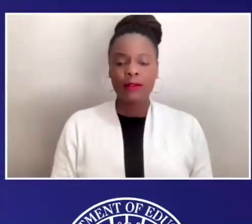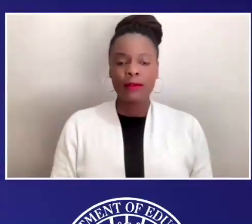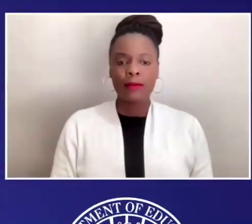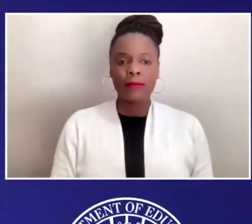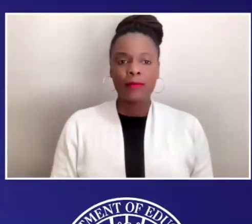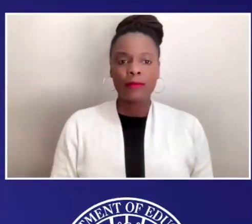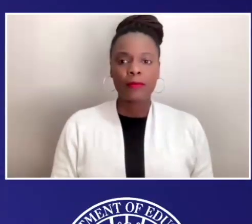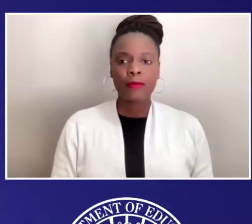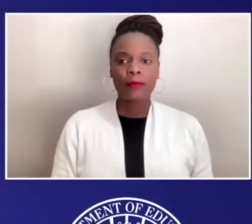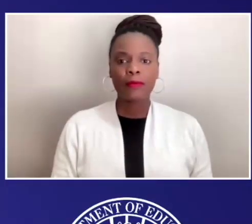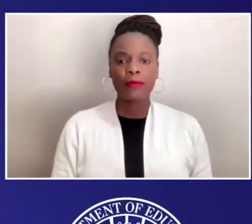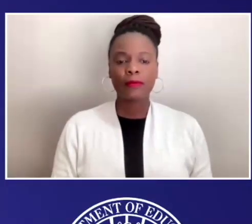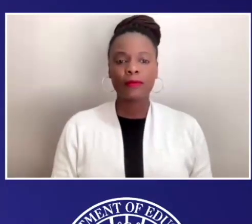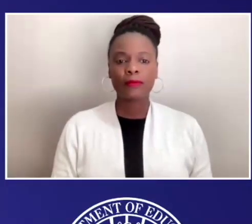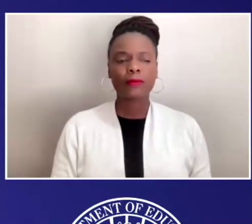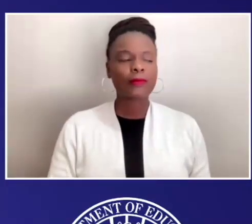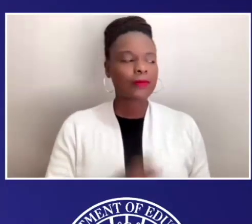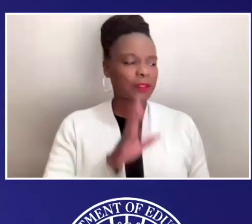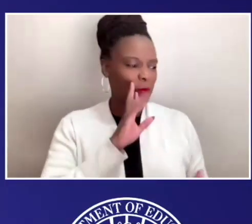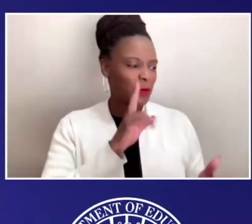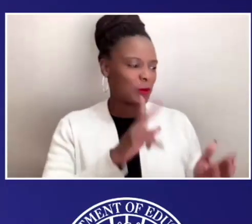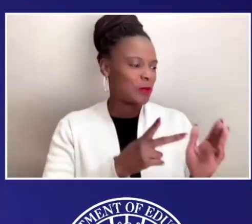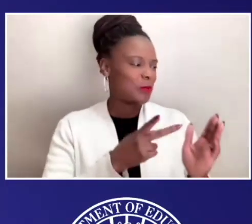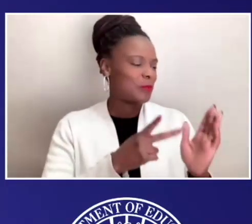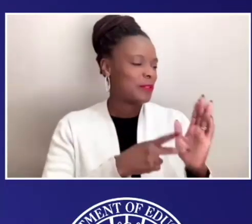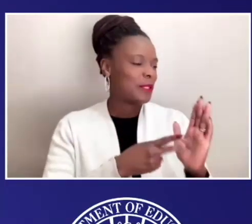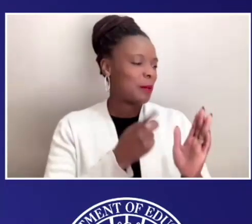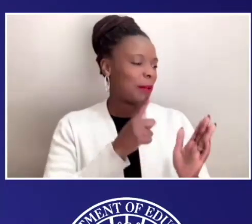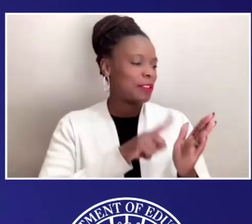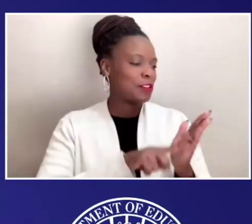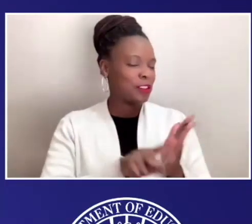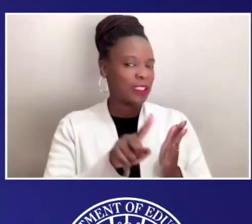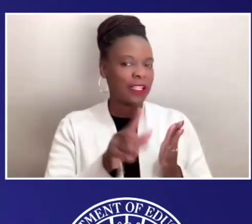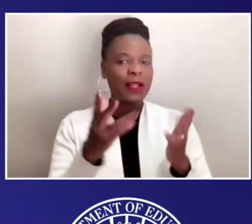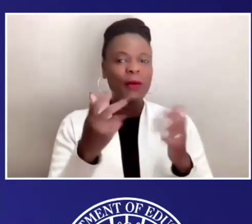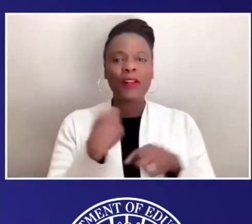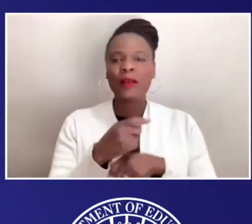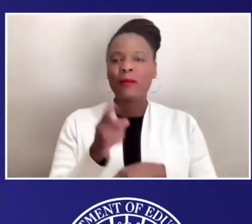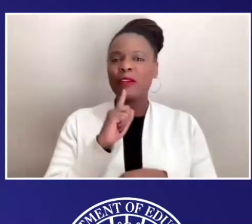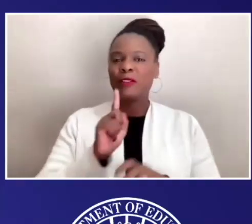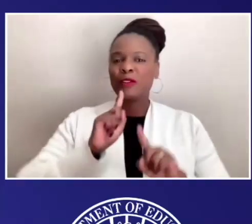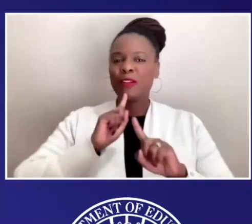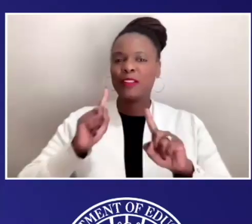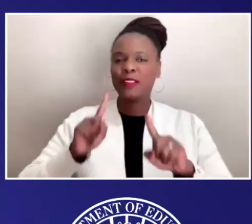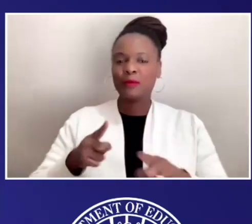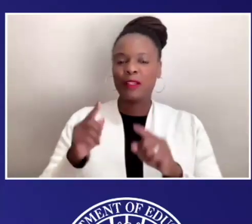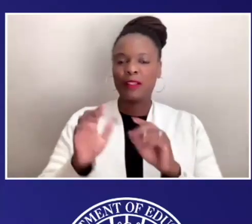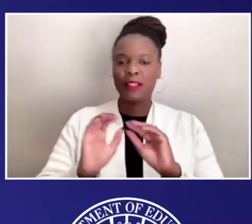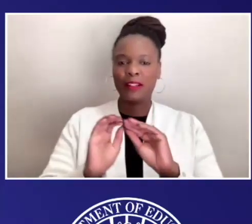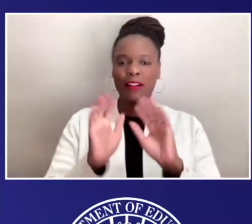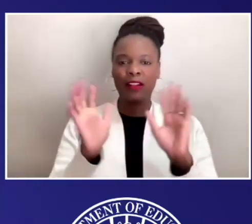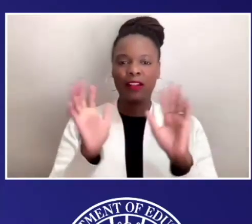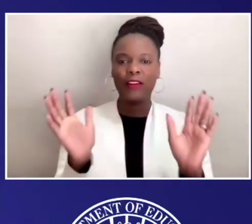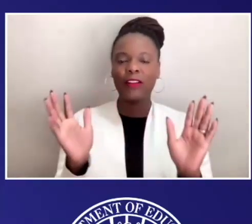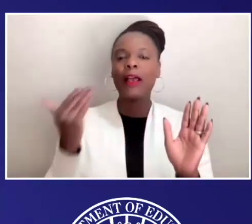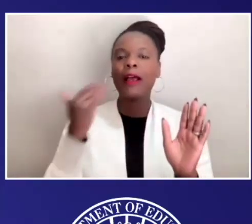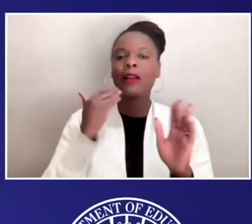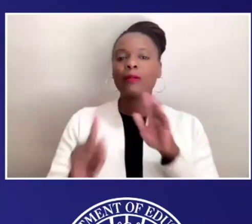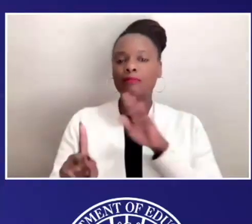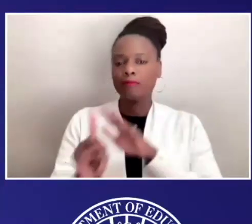Let me double check that for you. I want to make sure we respond to that one clearly because I know that's come up before, but it's a very technical thing,